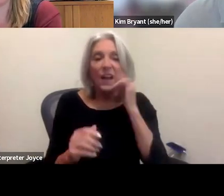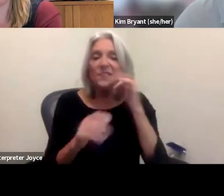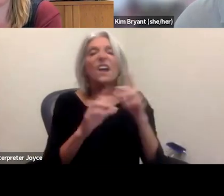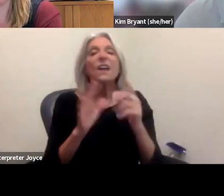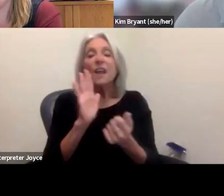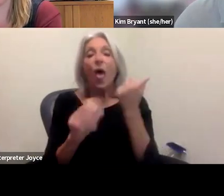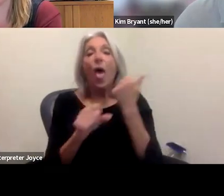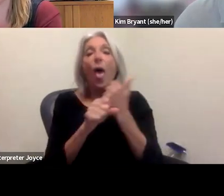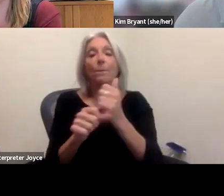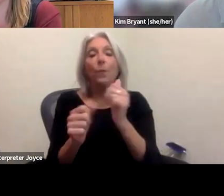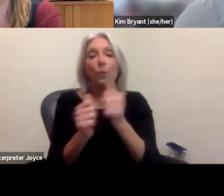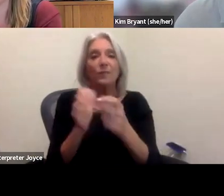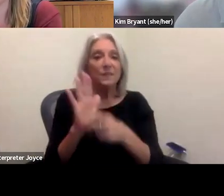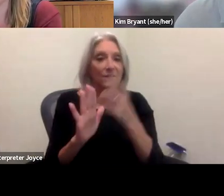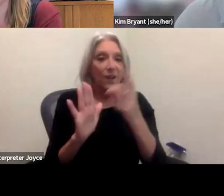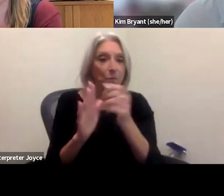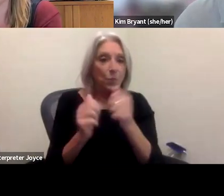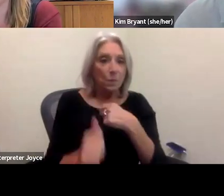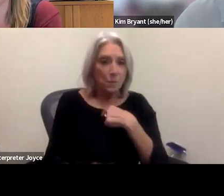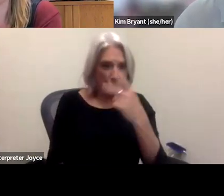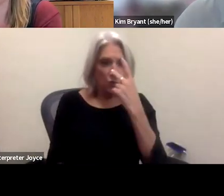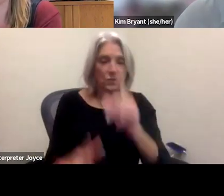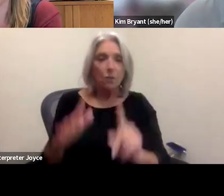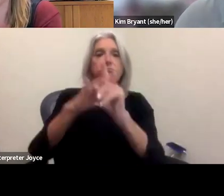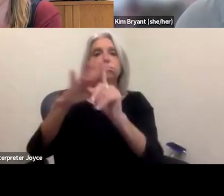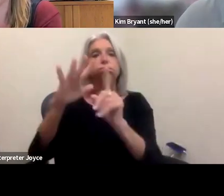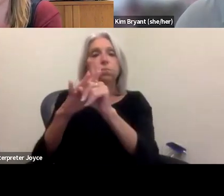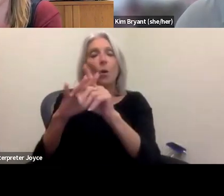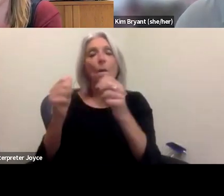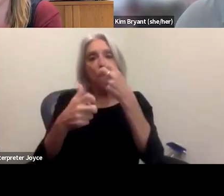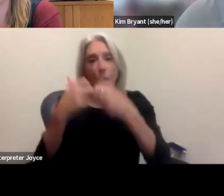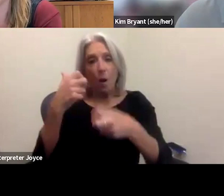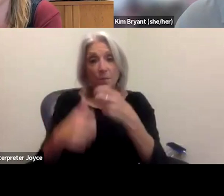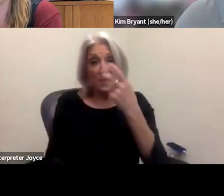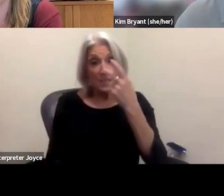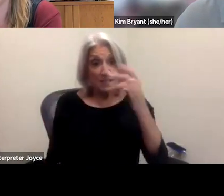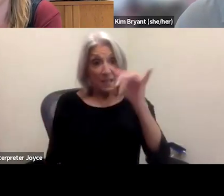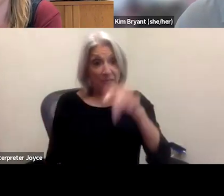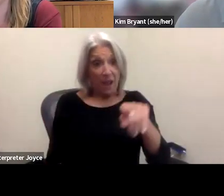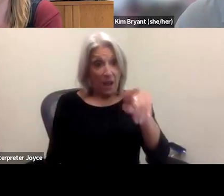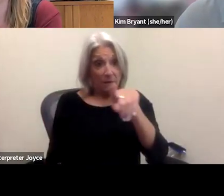We run into problems. You can see, in this image, we were doing--